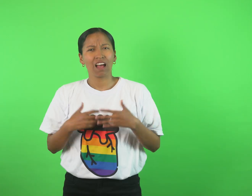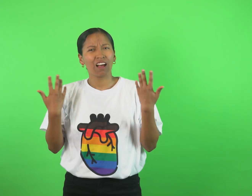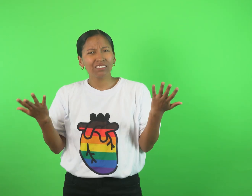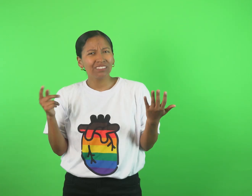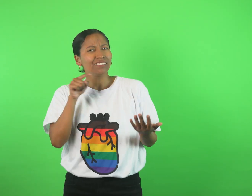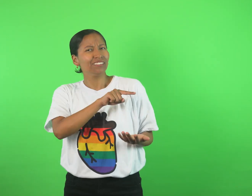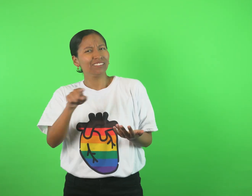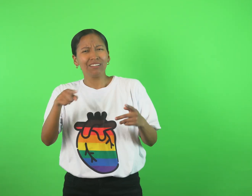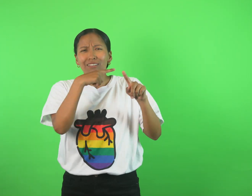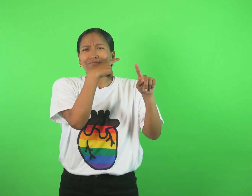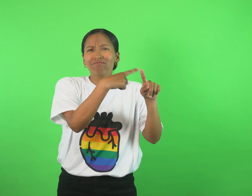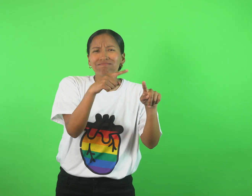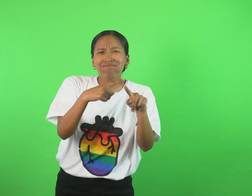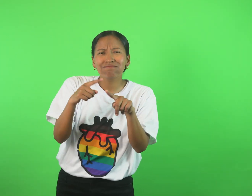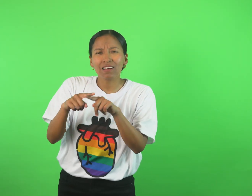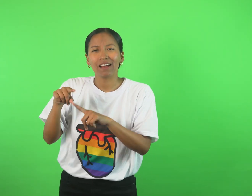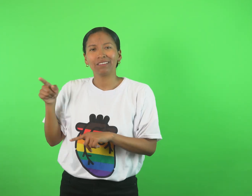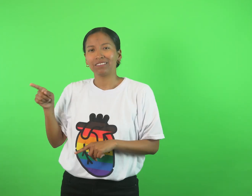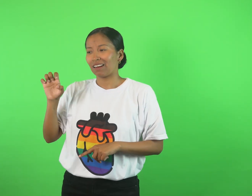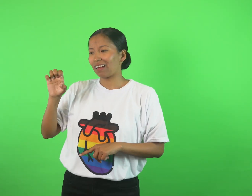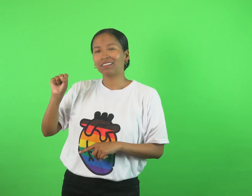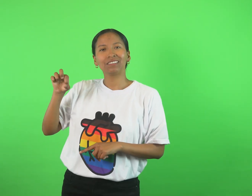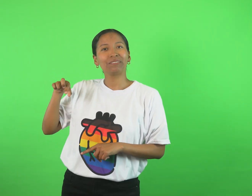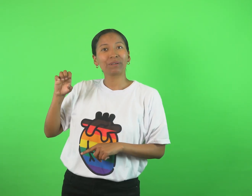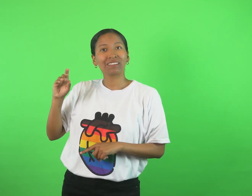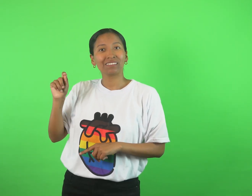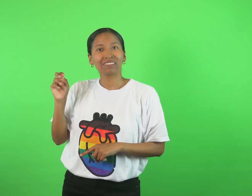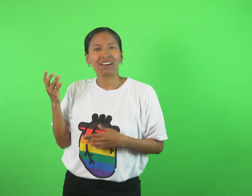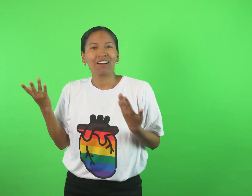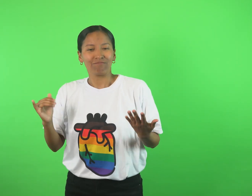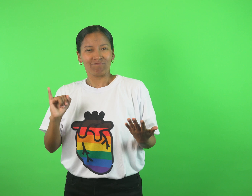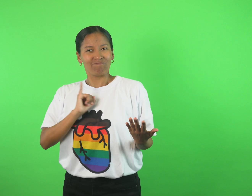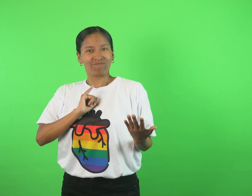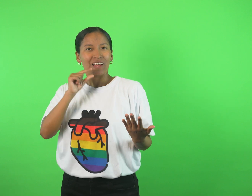That's how diverse the spectrum of gender identity is!